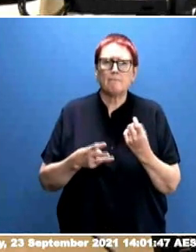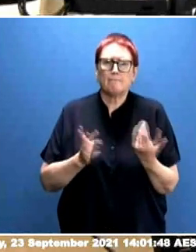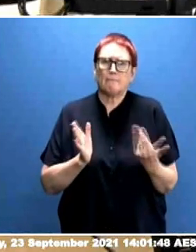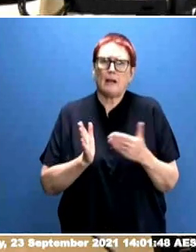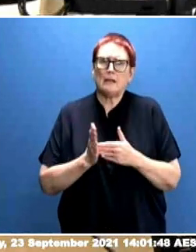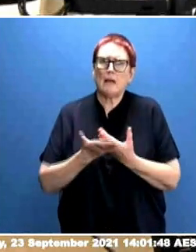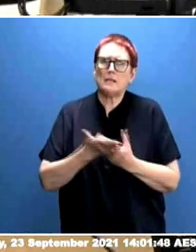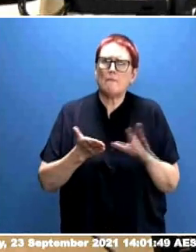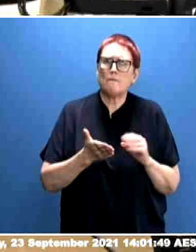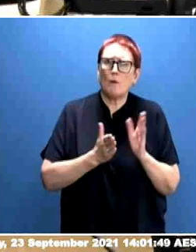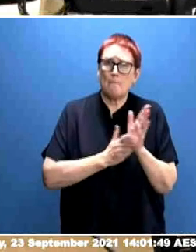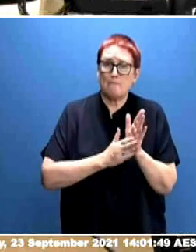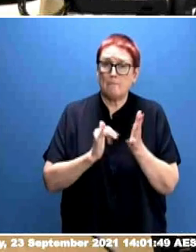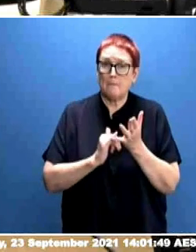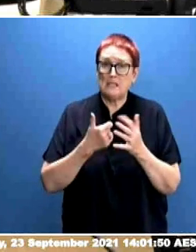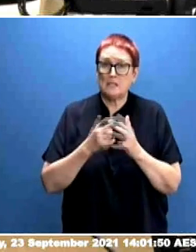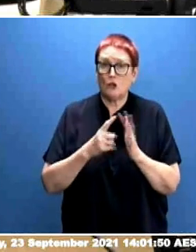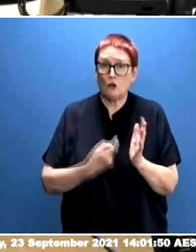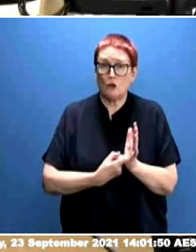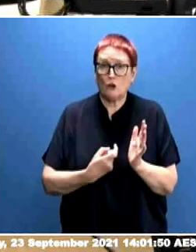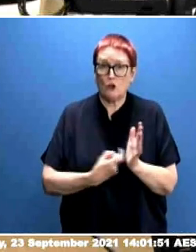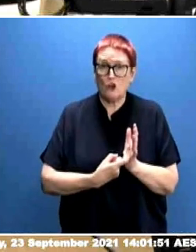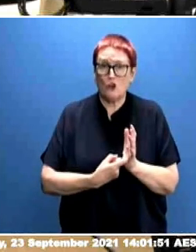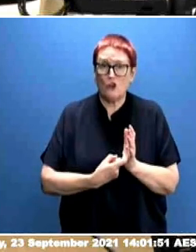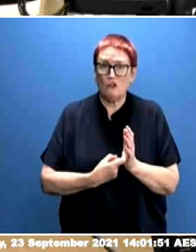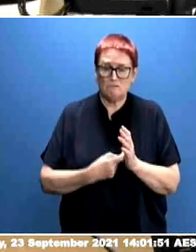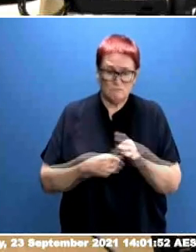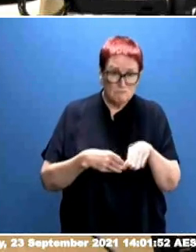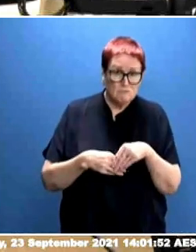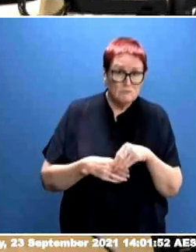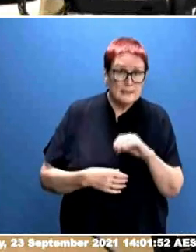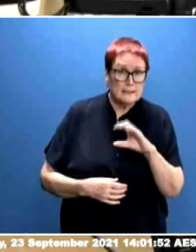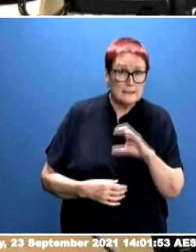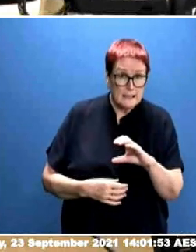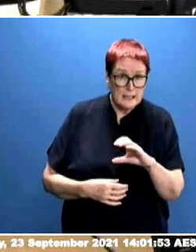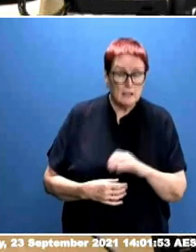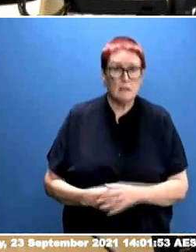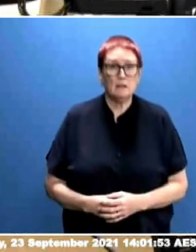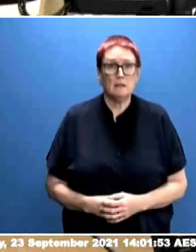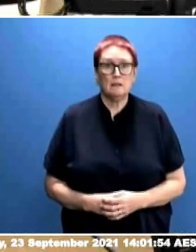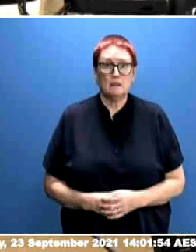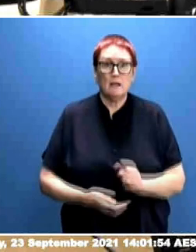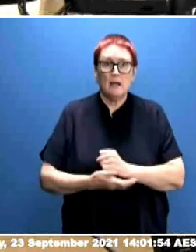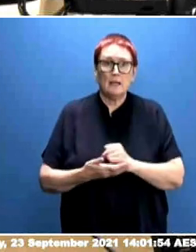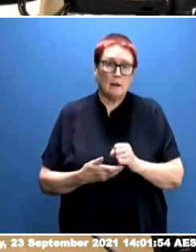from Ms Kerr, which is at Part C, Tender Bundle at Tab 84.